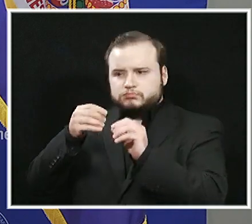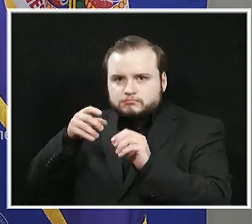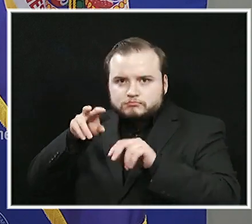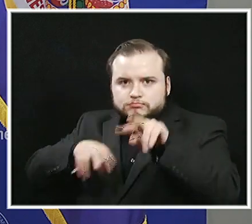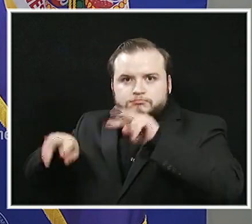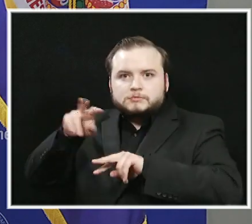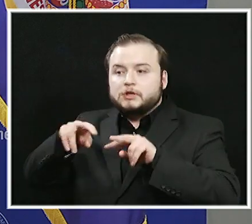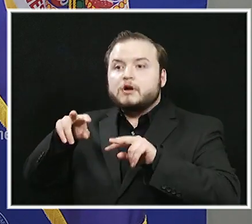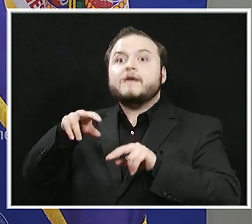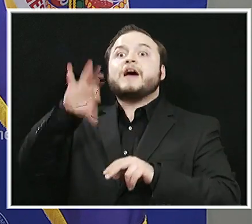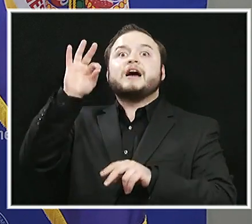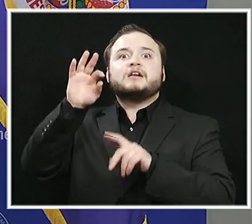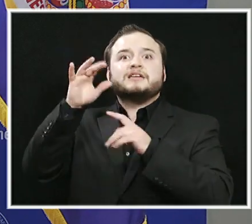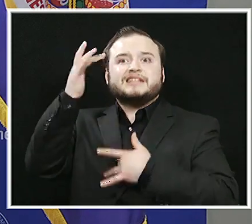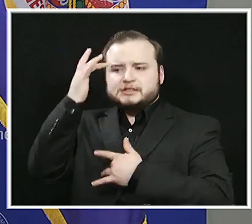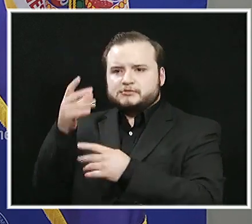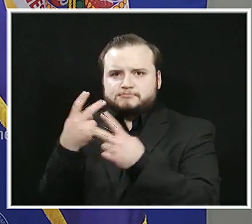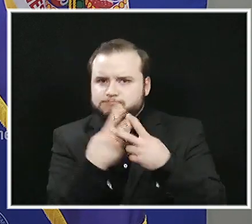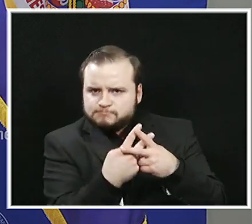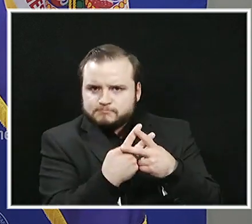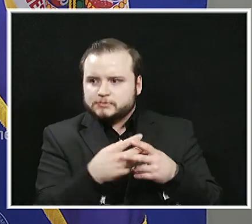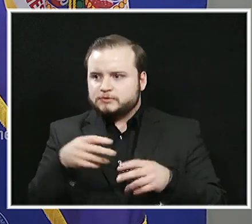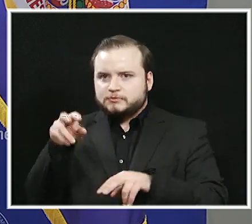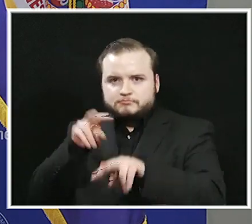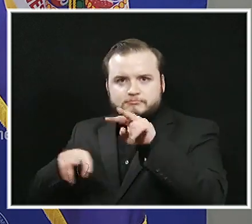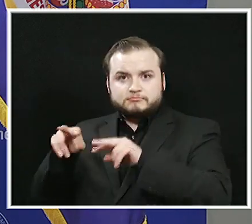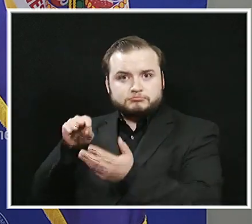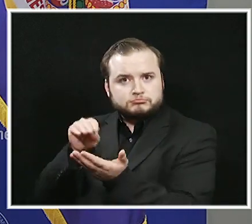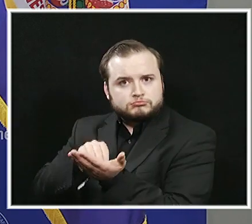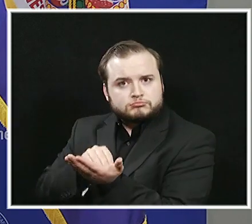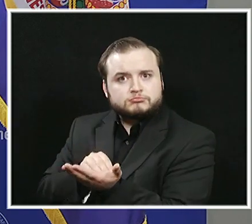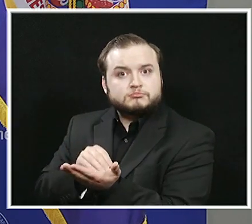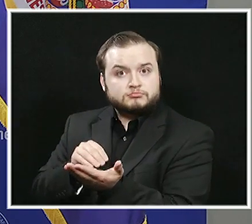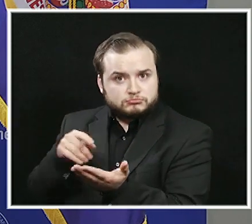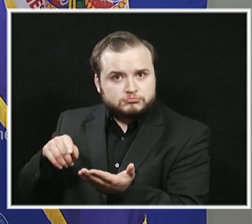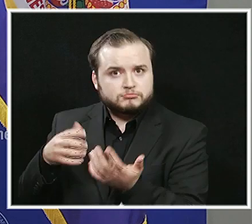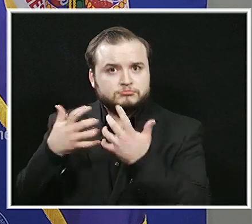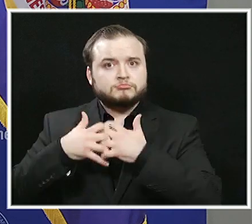have put in place to execute to make sure we have hospital beds we needed, make sure we ramped up